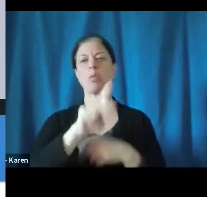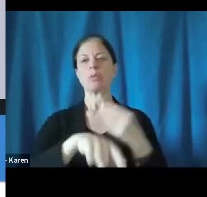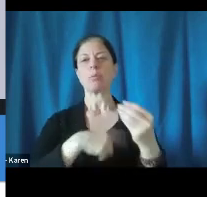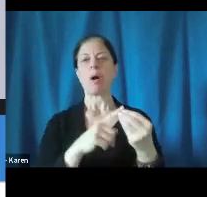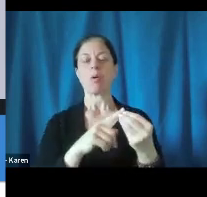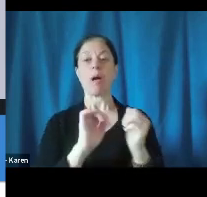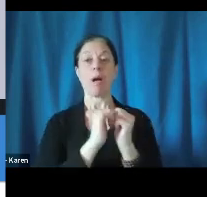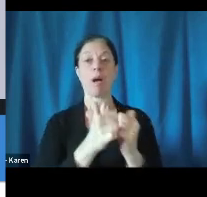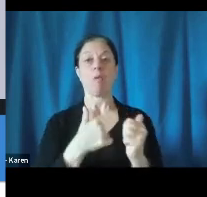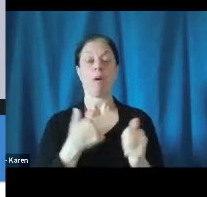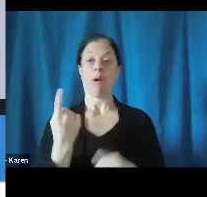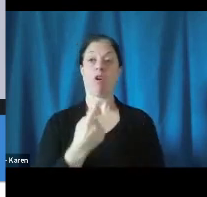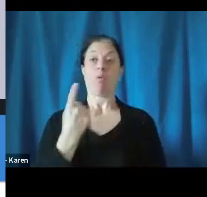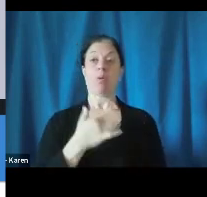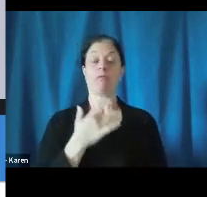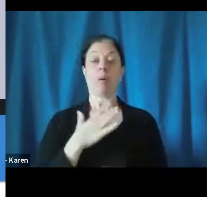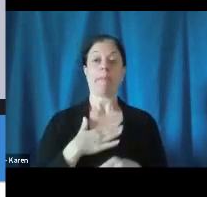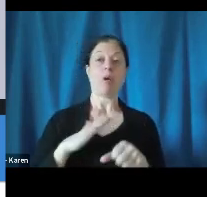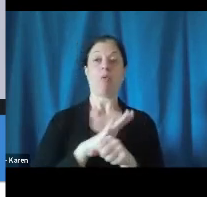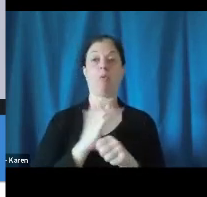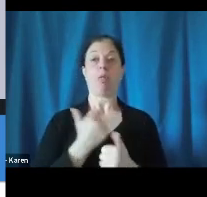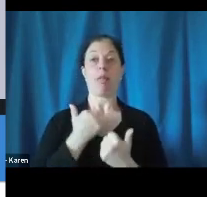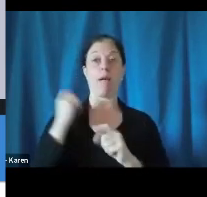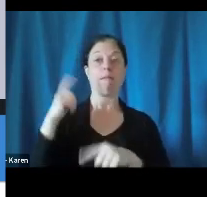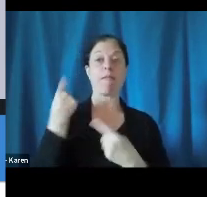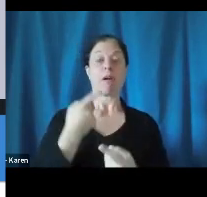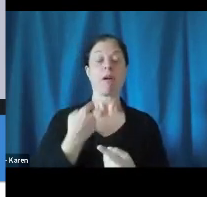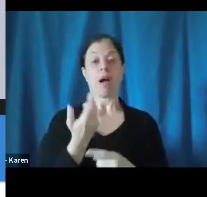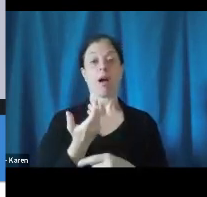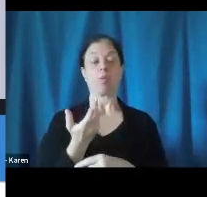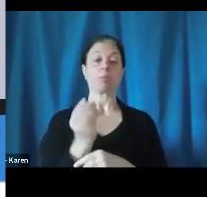cushions are covered in gold stars, and this piece was about how I always felt